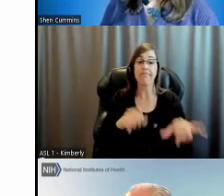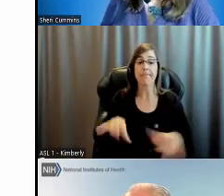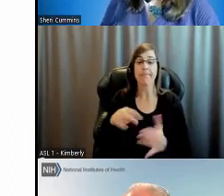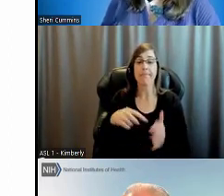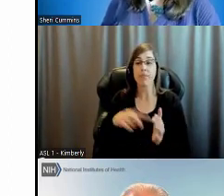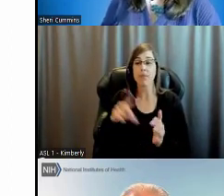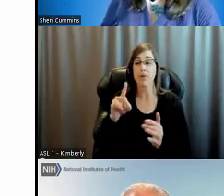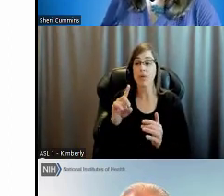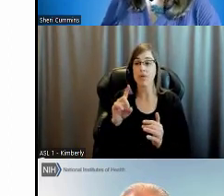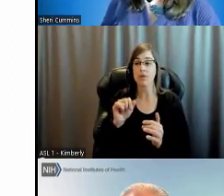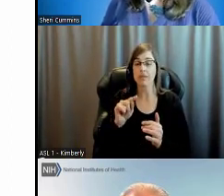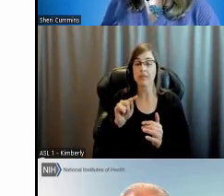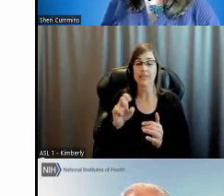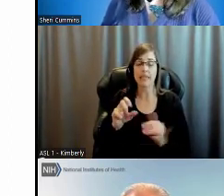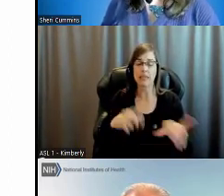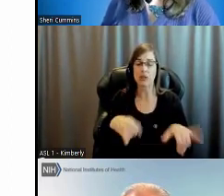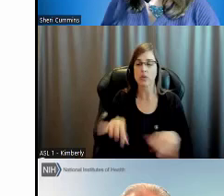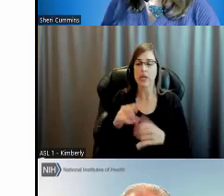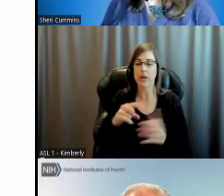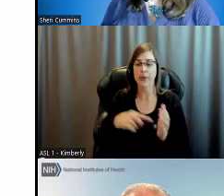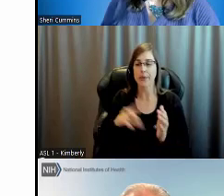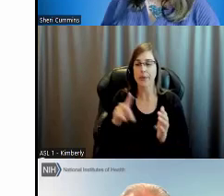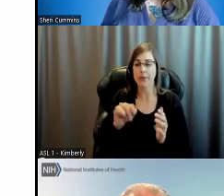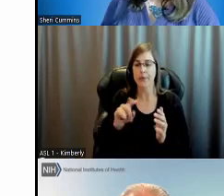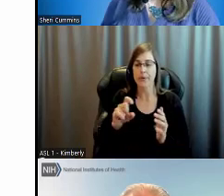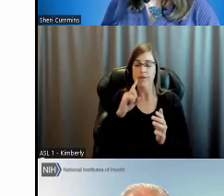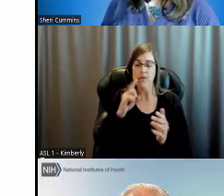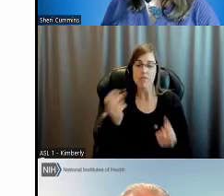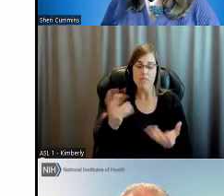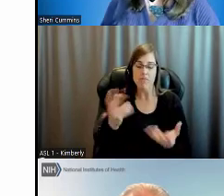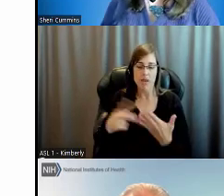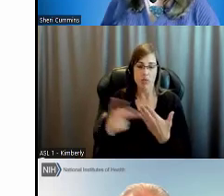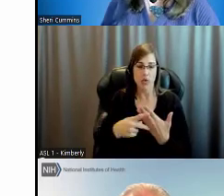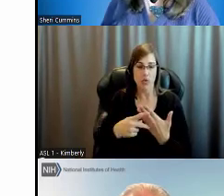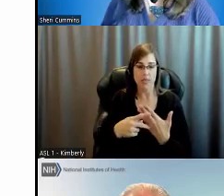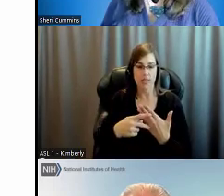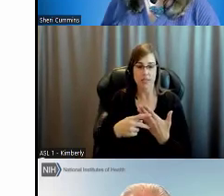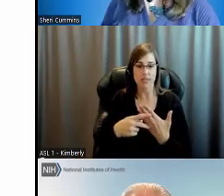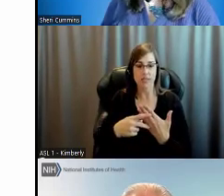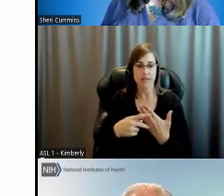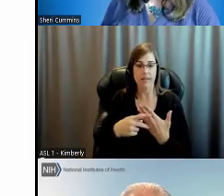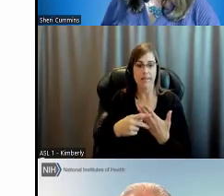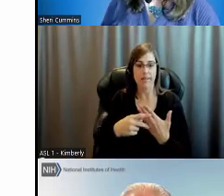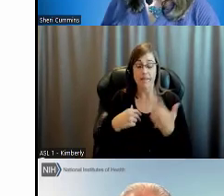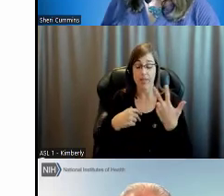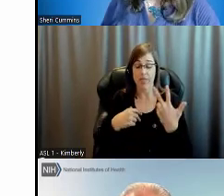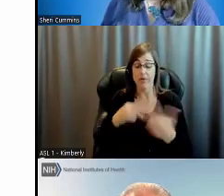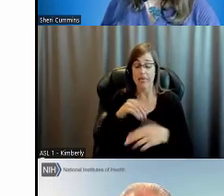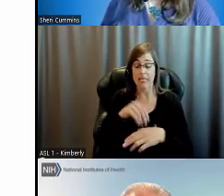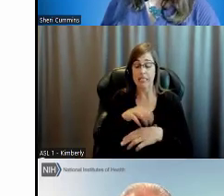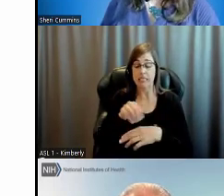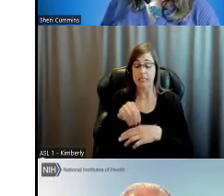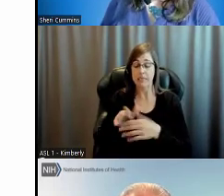so we have standard due dates for many of our programs that have three submission review and award cycles a year,